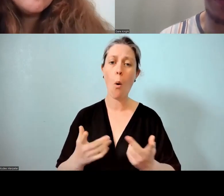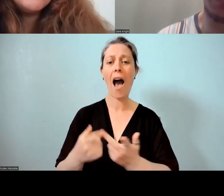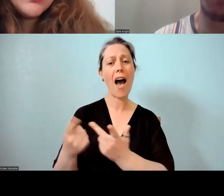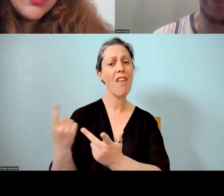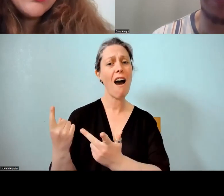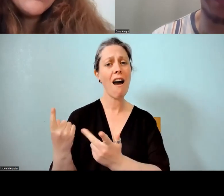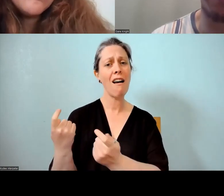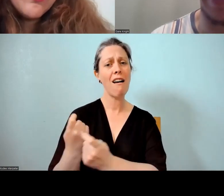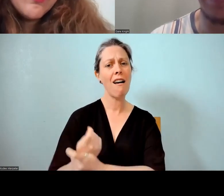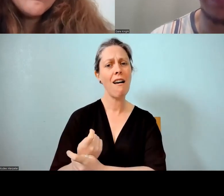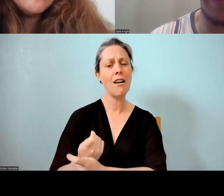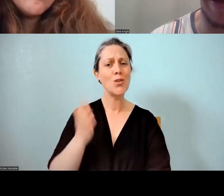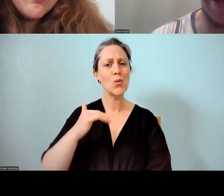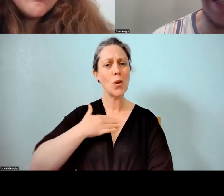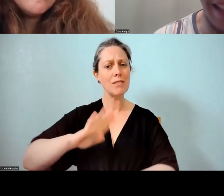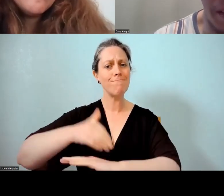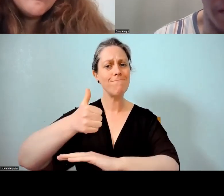that the school needs to put in place to make it easier.